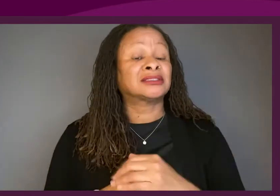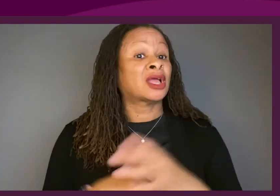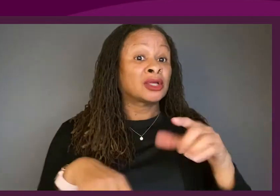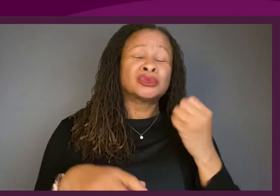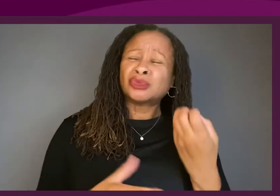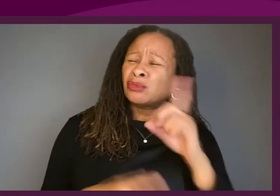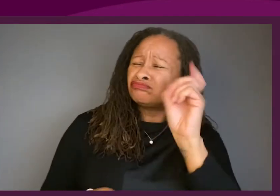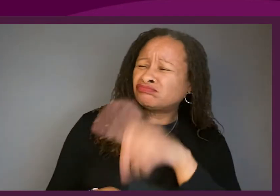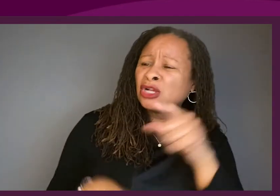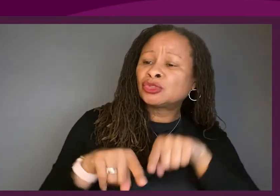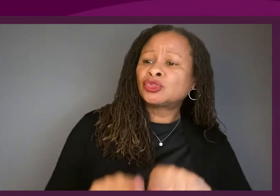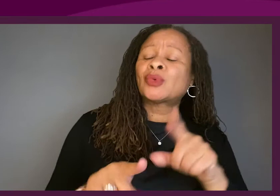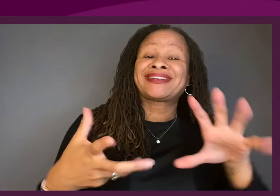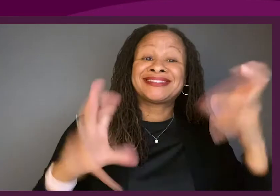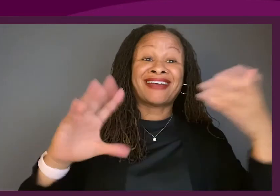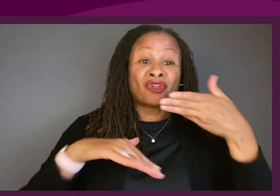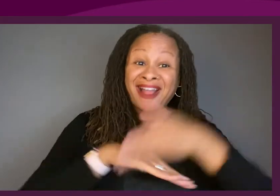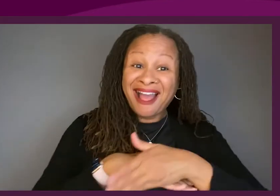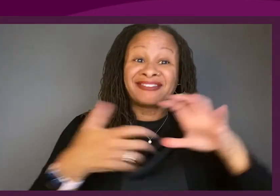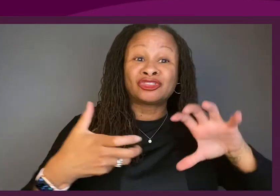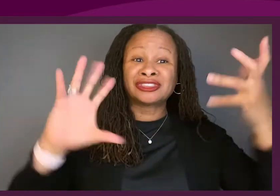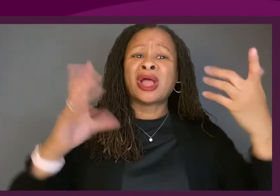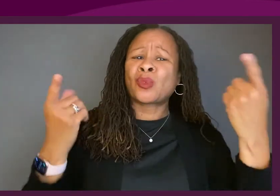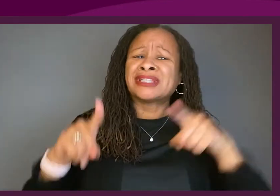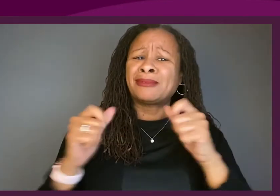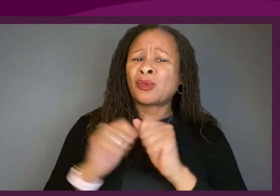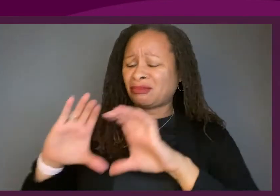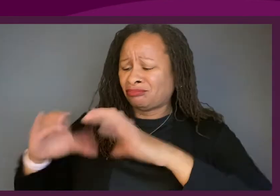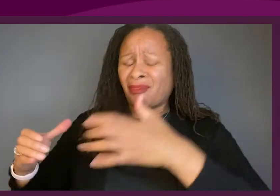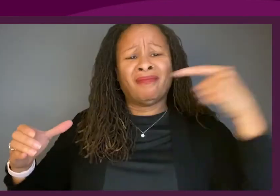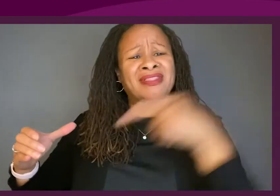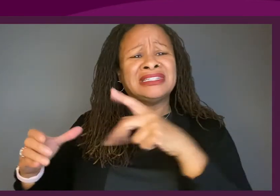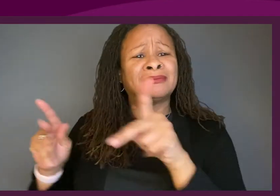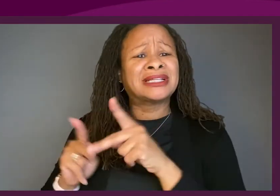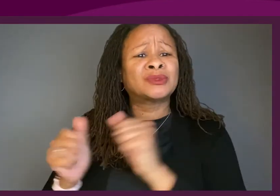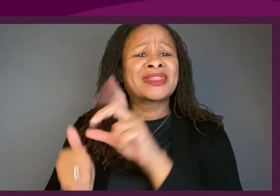So, during a disaster, after disaster, what's happening in these institutionalizations and